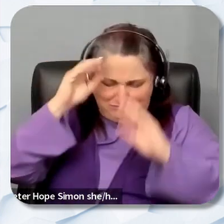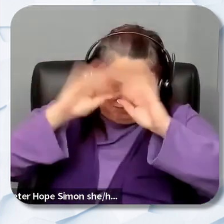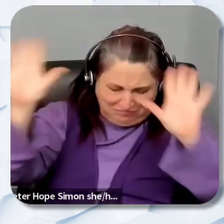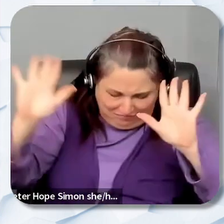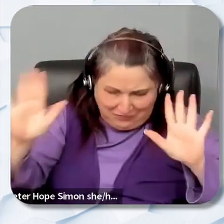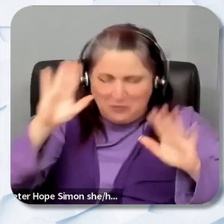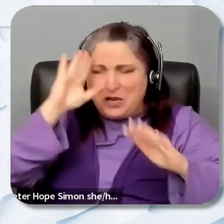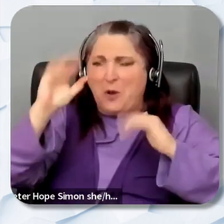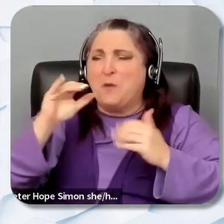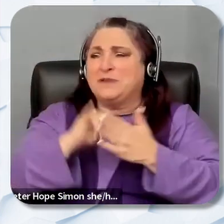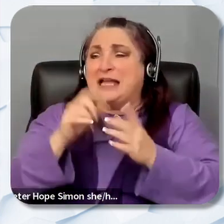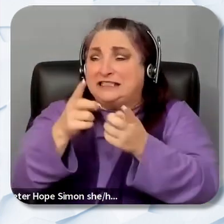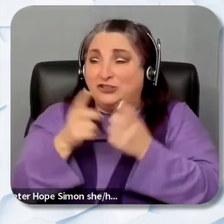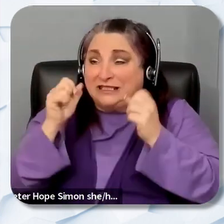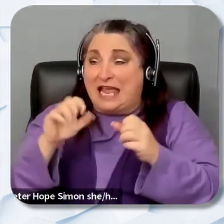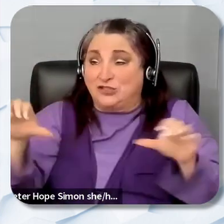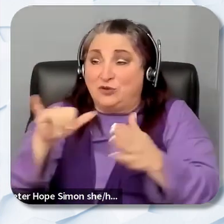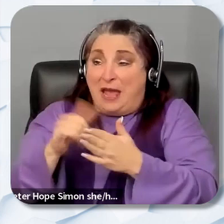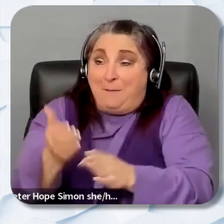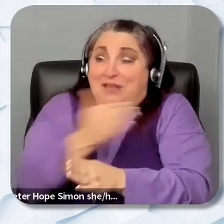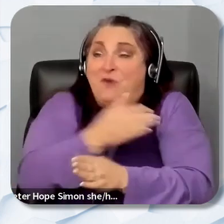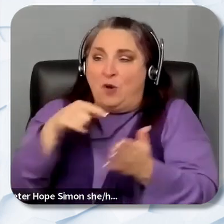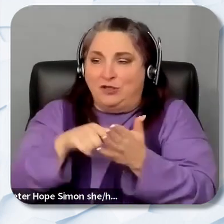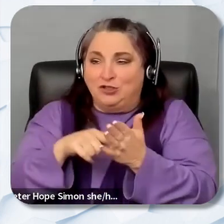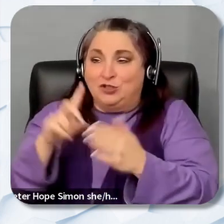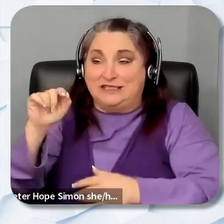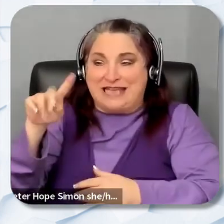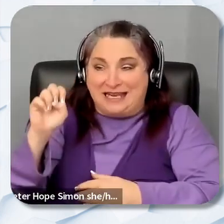will be able to complete that before the due date. But if they cannot, we will continue